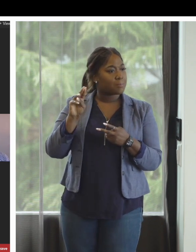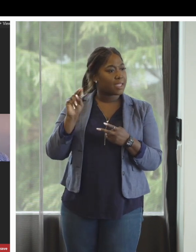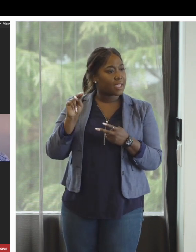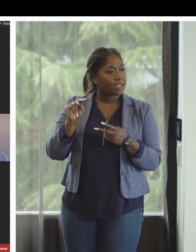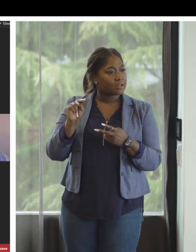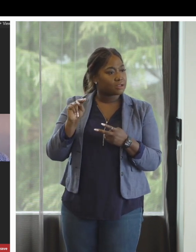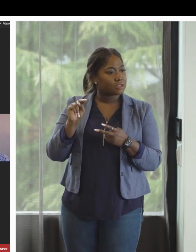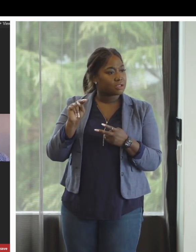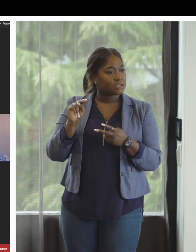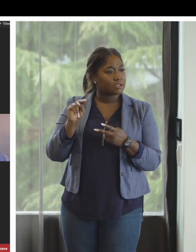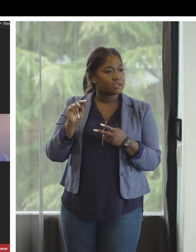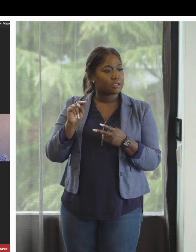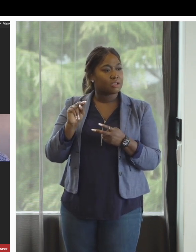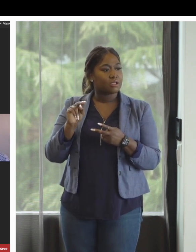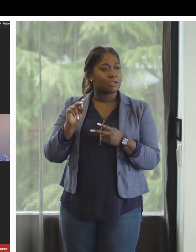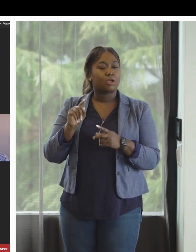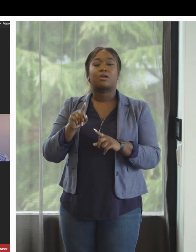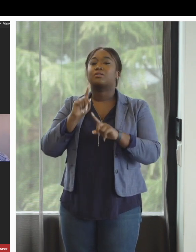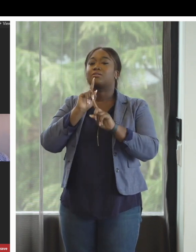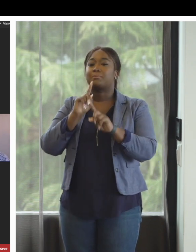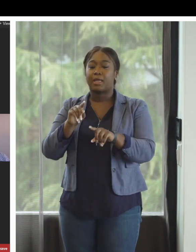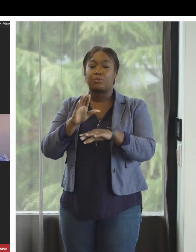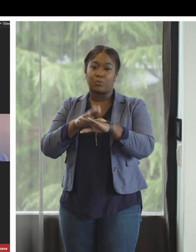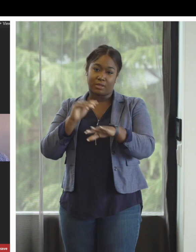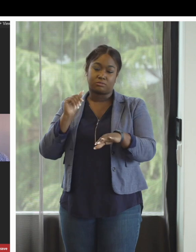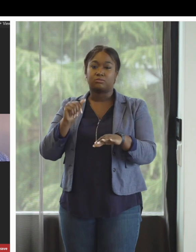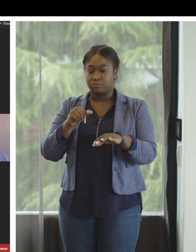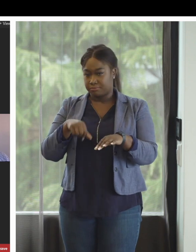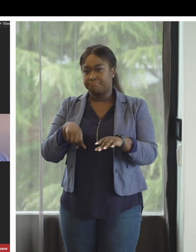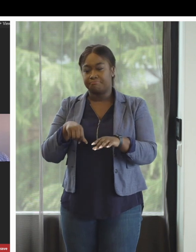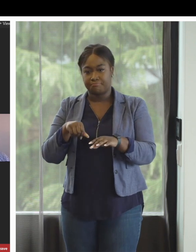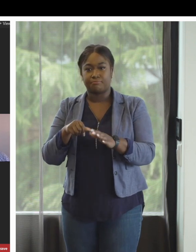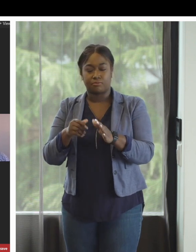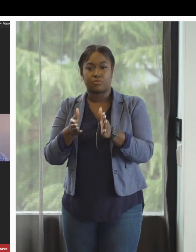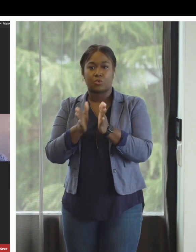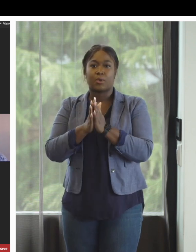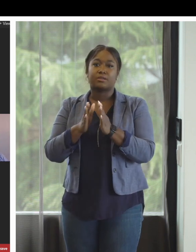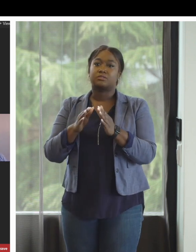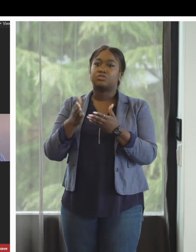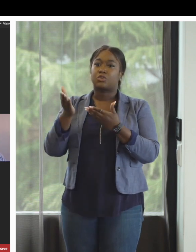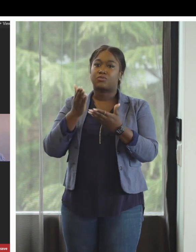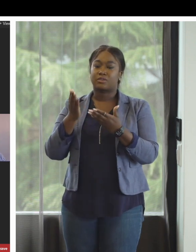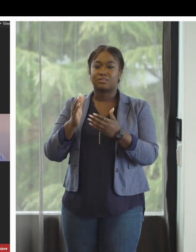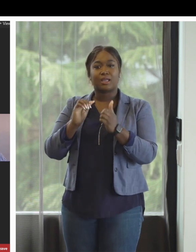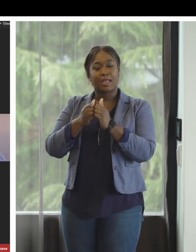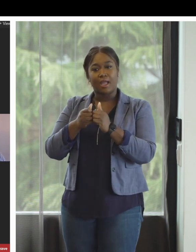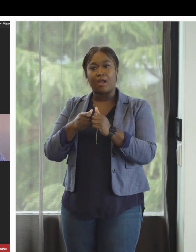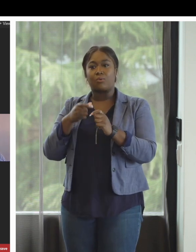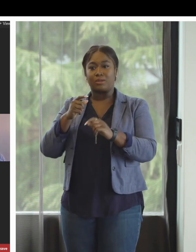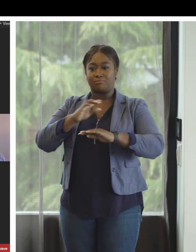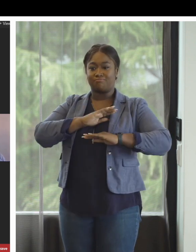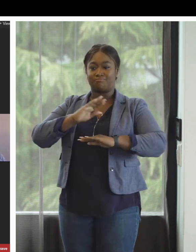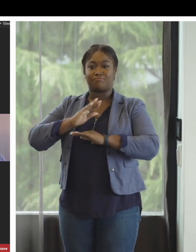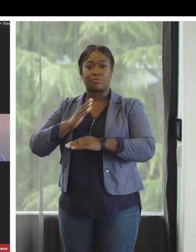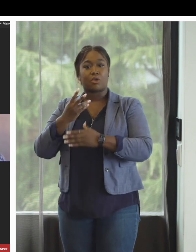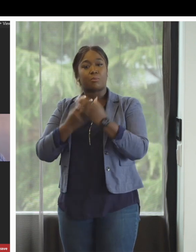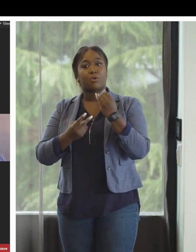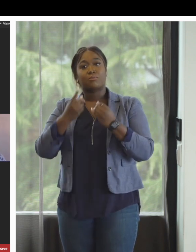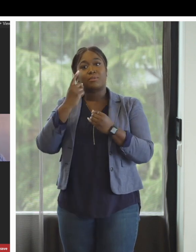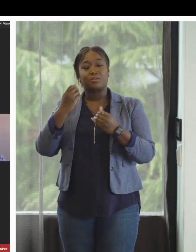users equally. And with that, there's of course benefits of higher quality service but increasing